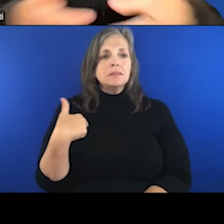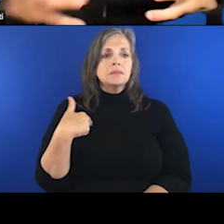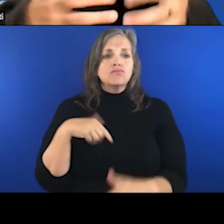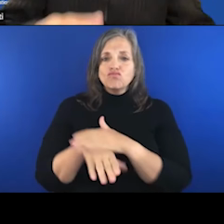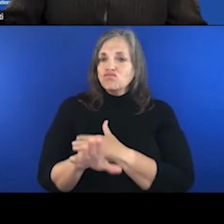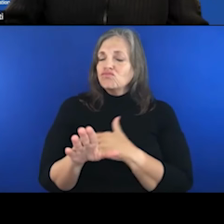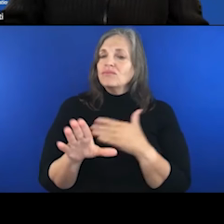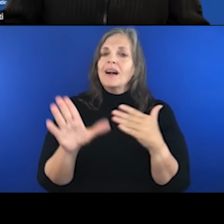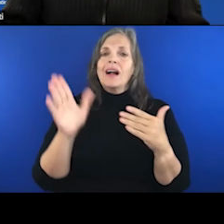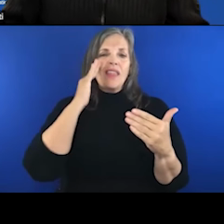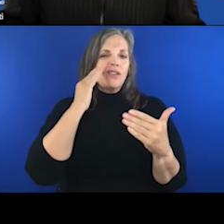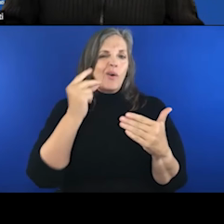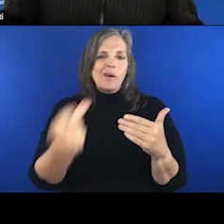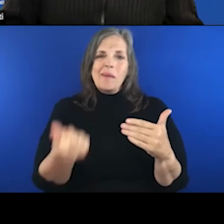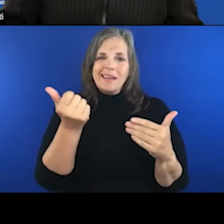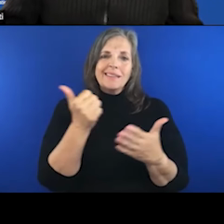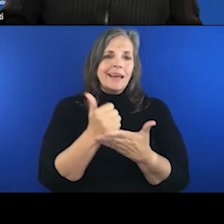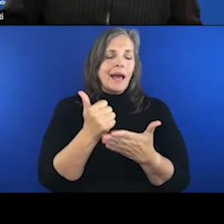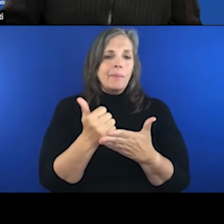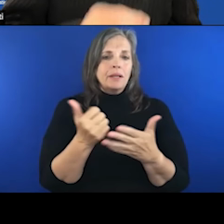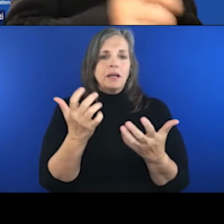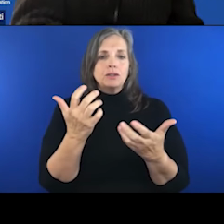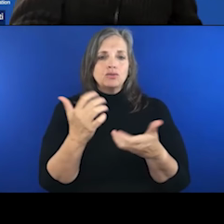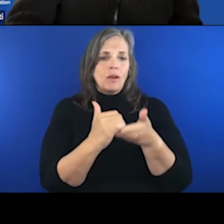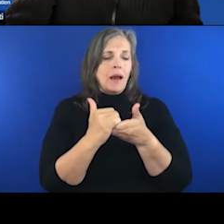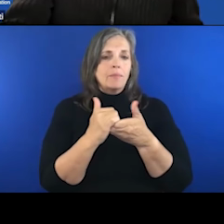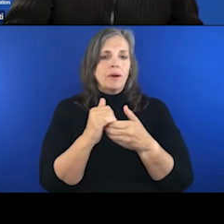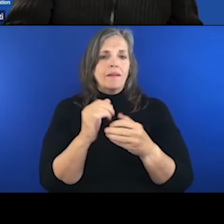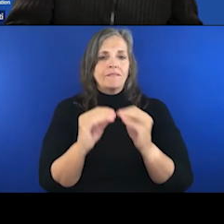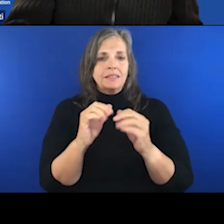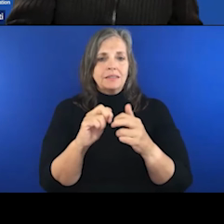they're collaborating with us and they're helping us fix those problems but everyone on this team